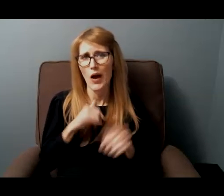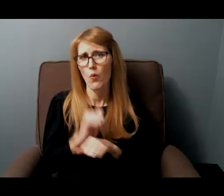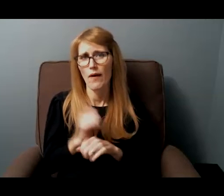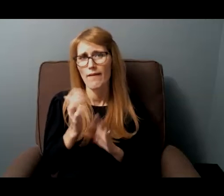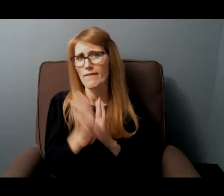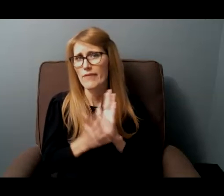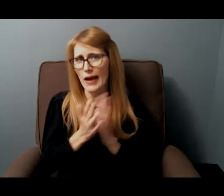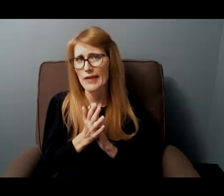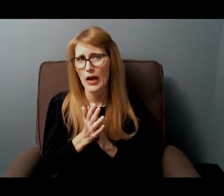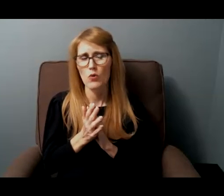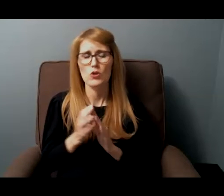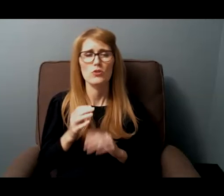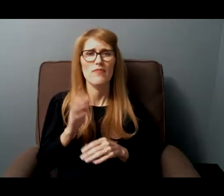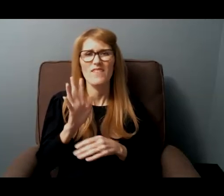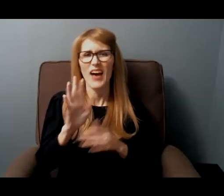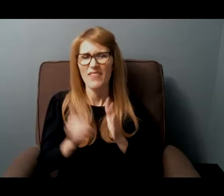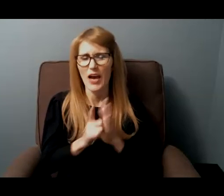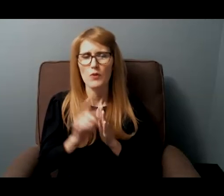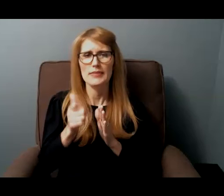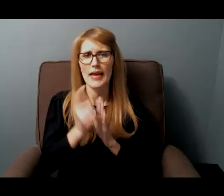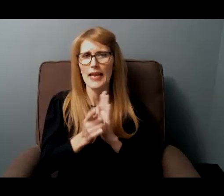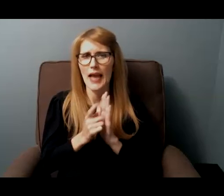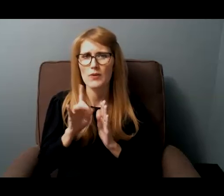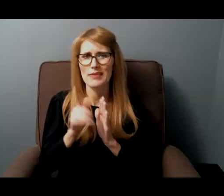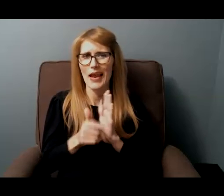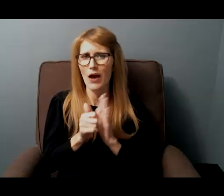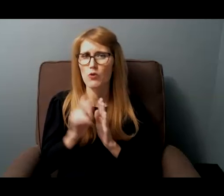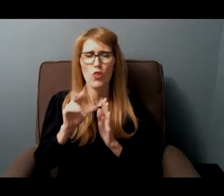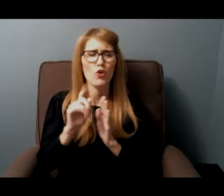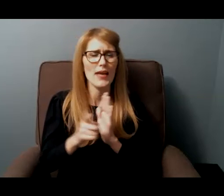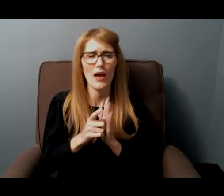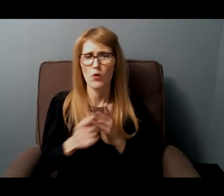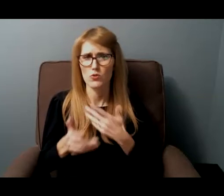ten hours in the business, worked eight hours in the business, worked thirty, whatever it is.